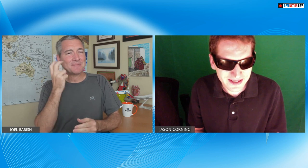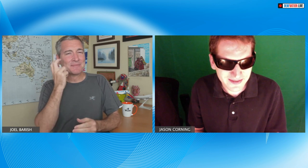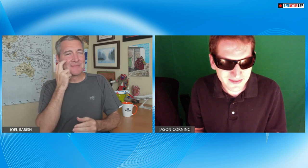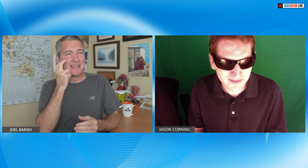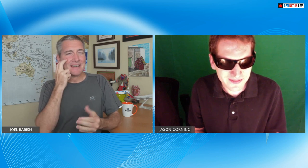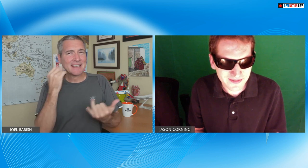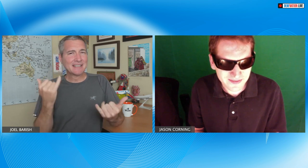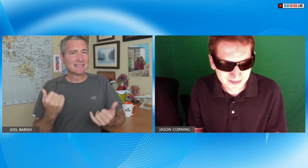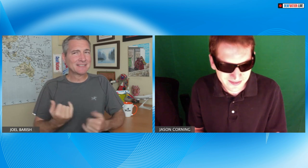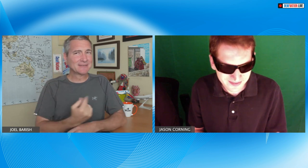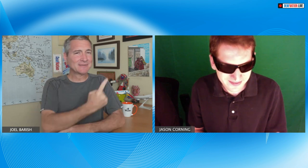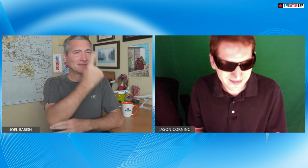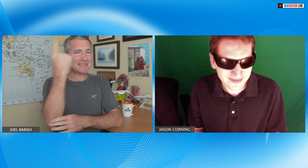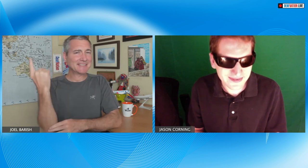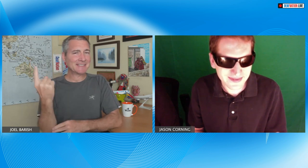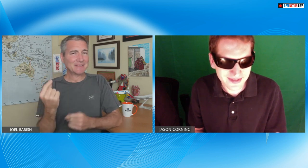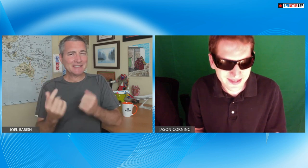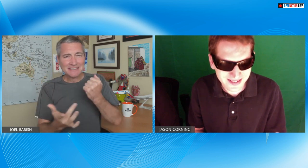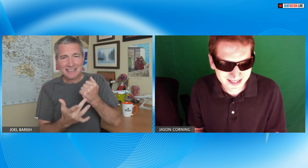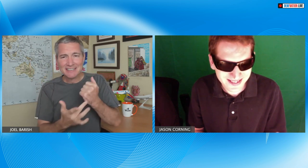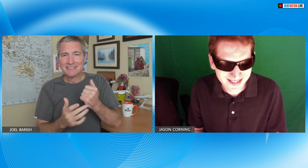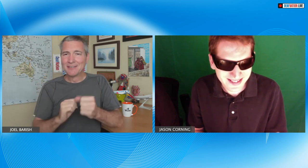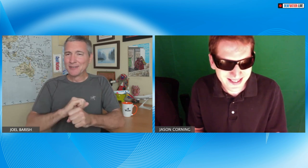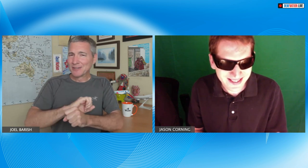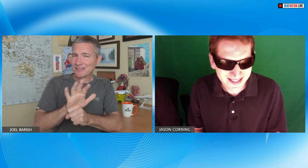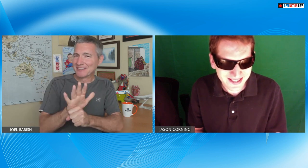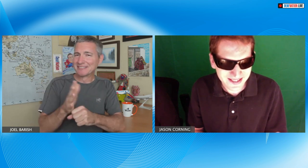Deafblind now days using technology and the COVID-19.